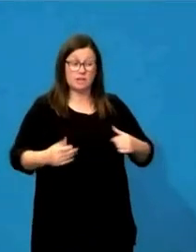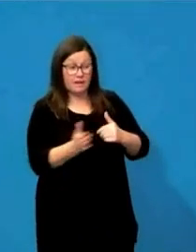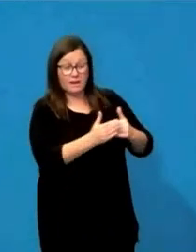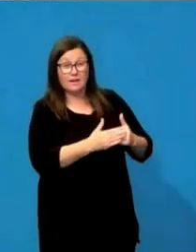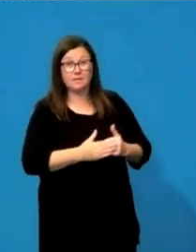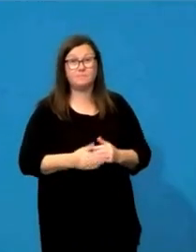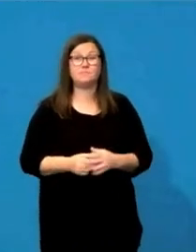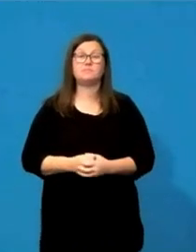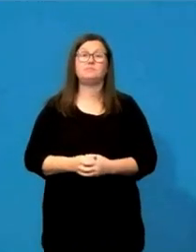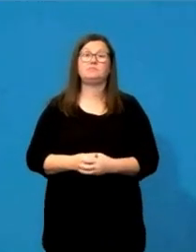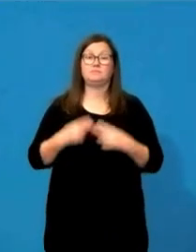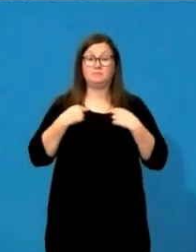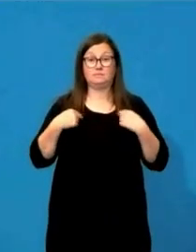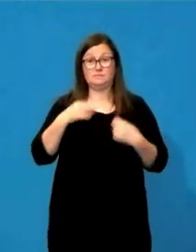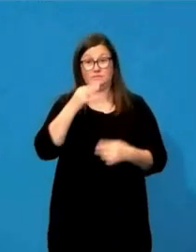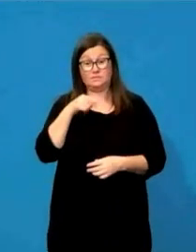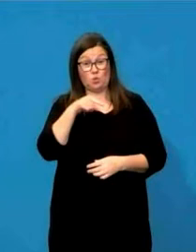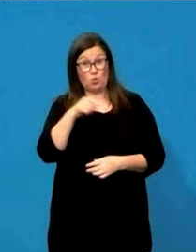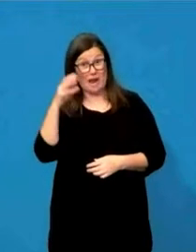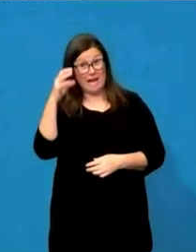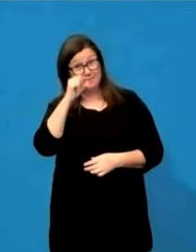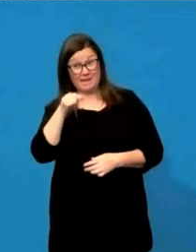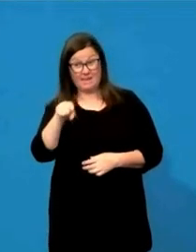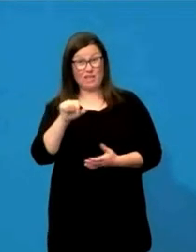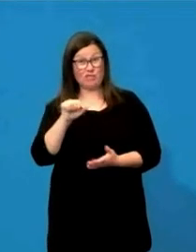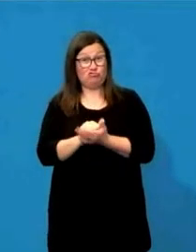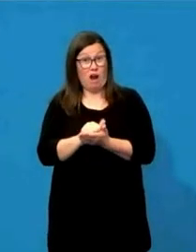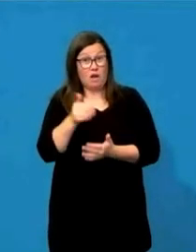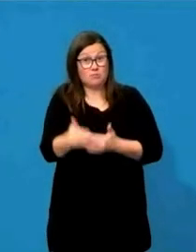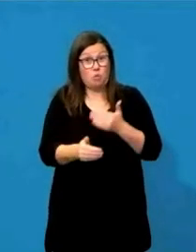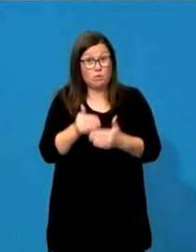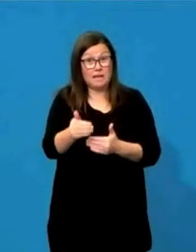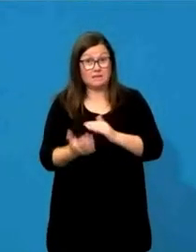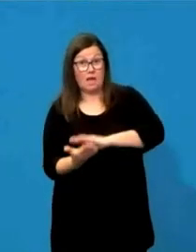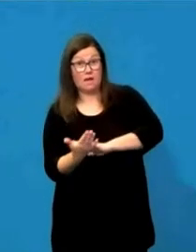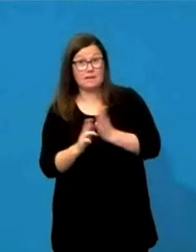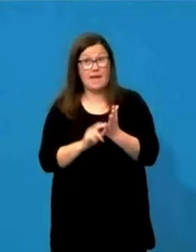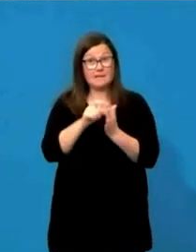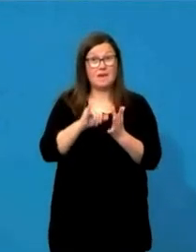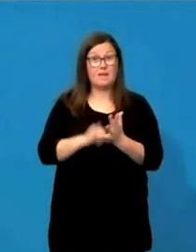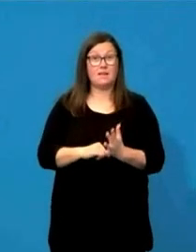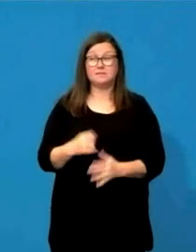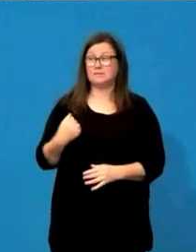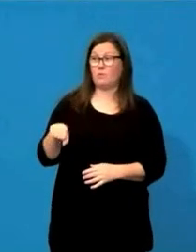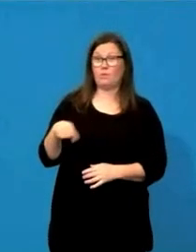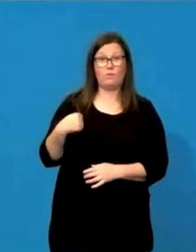Not at all. MS TARRAGO: What difference would it make to have these things in